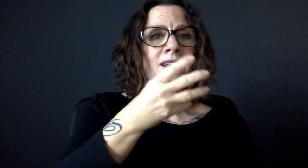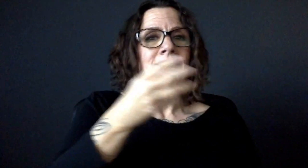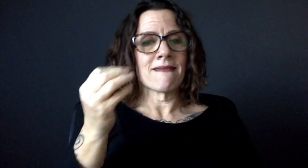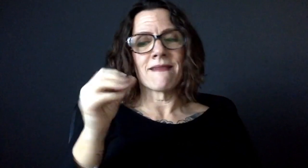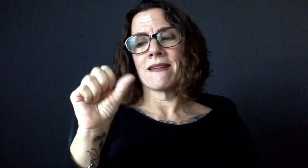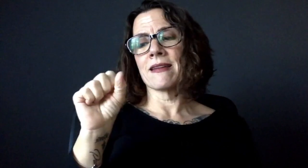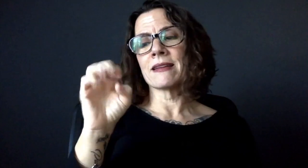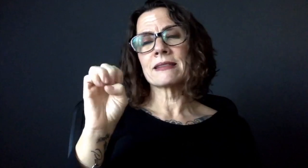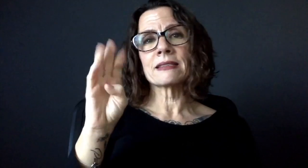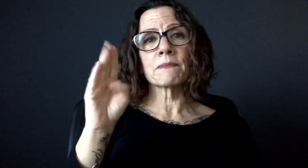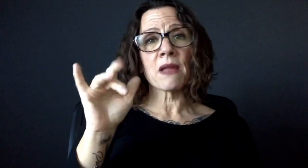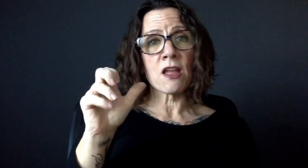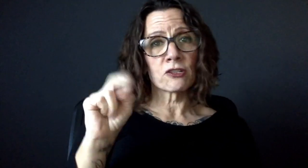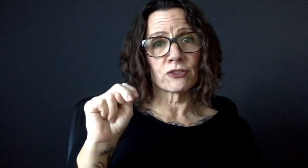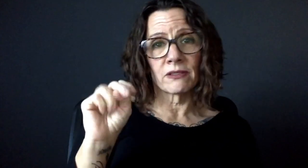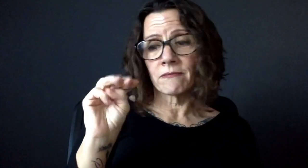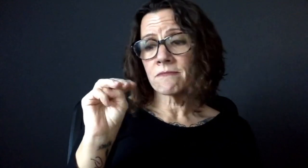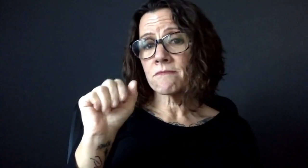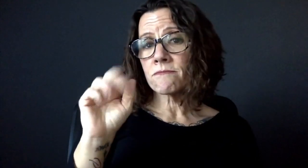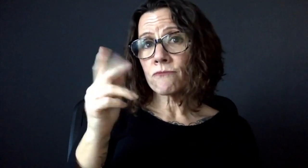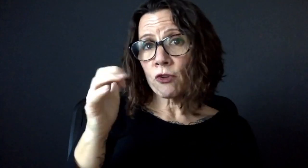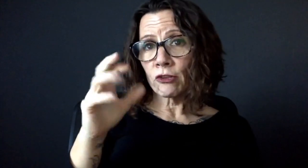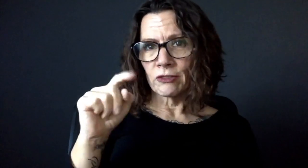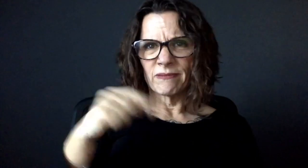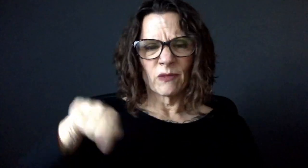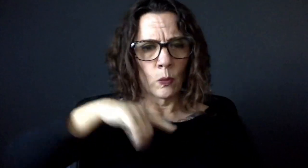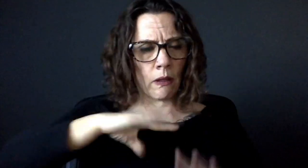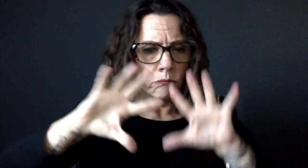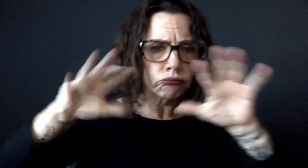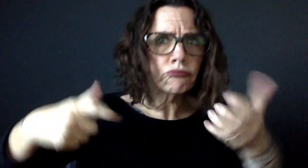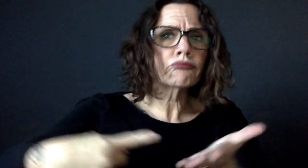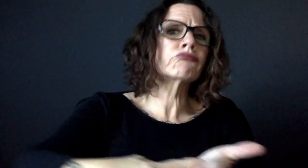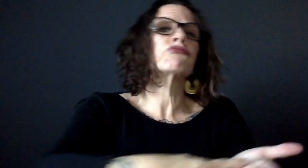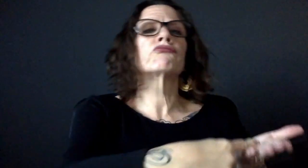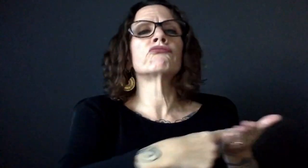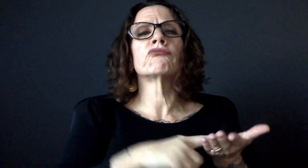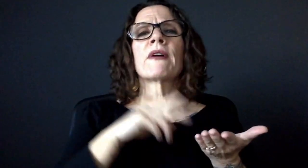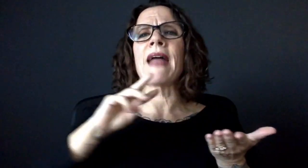and Sebastian Margaret – began discussing